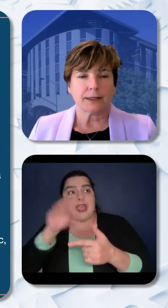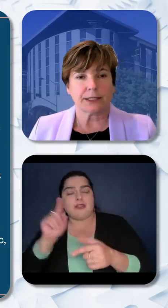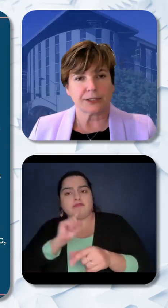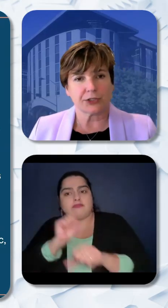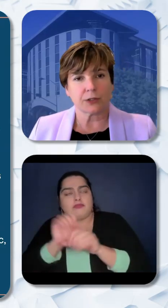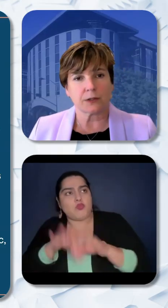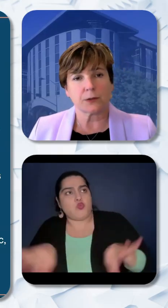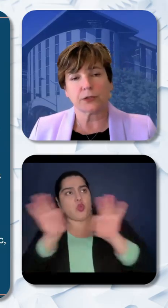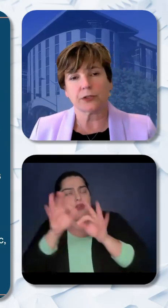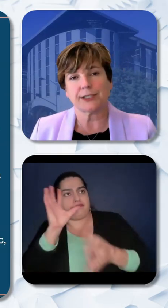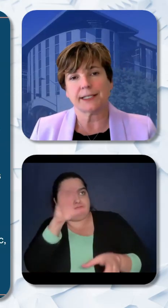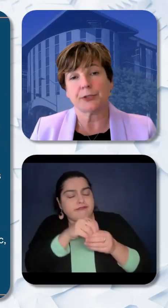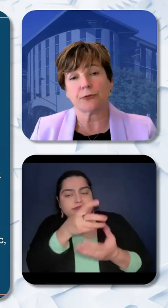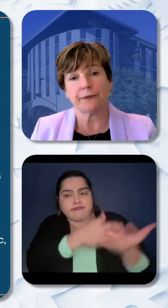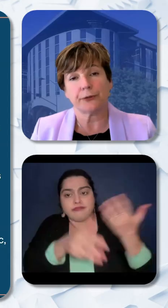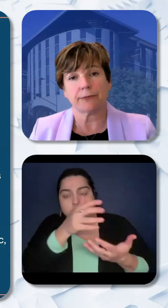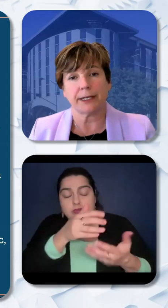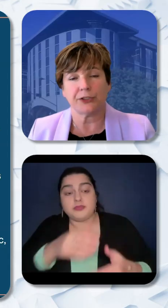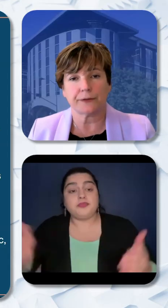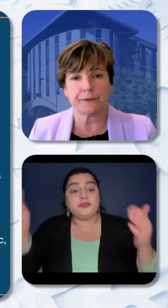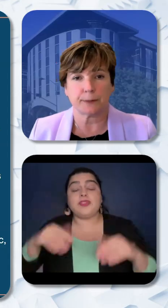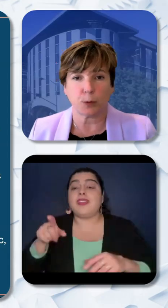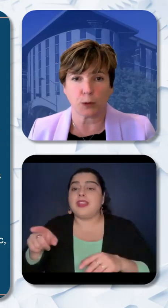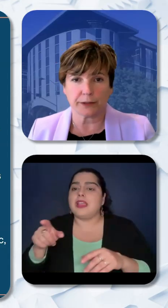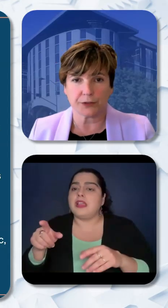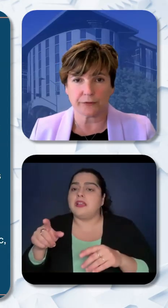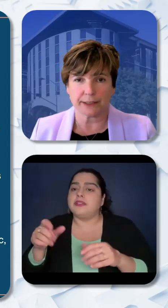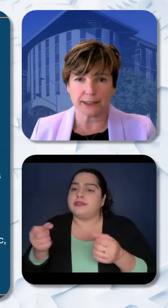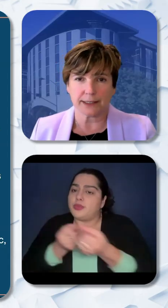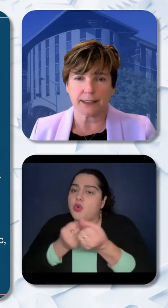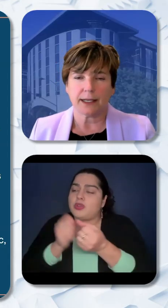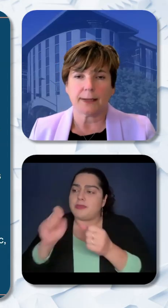The legislation also encourages teams to review the range of support and services